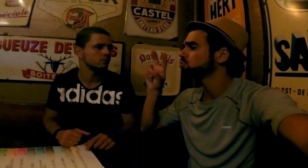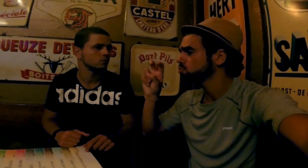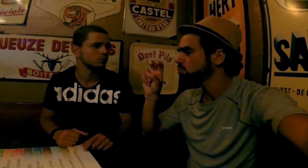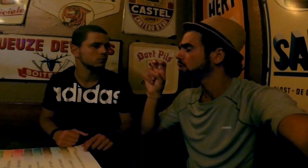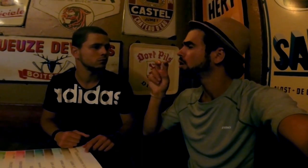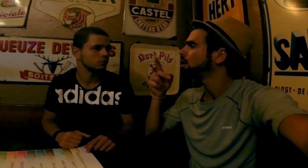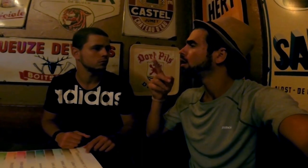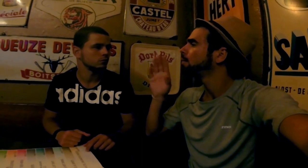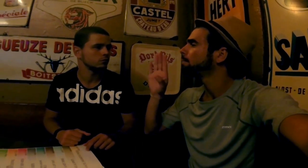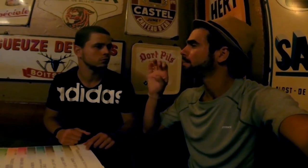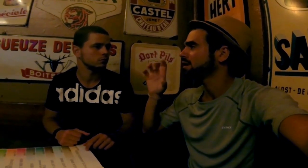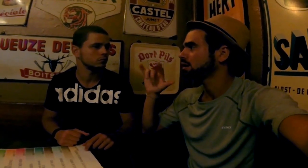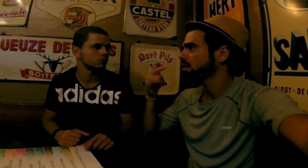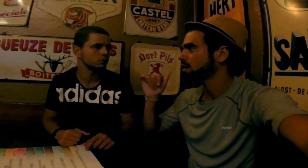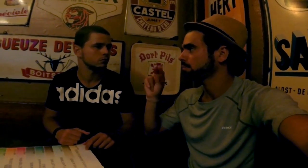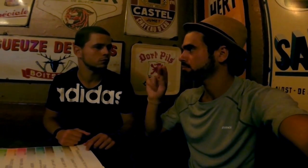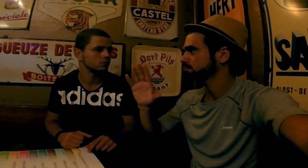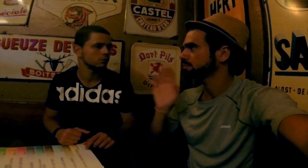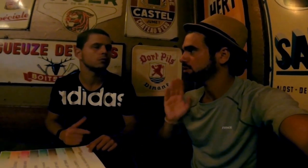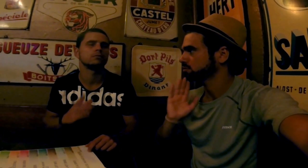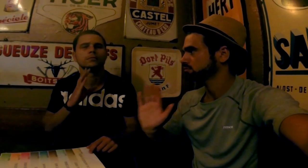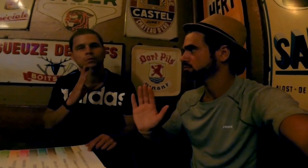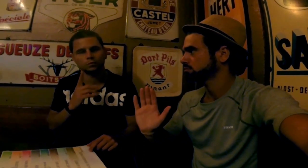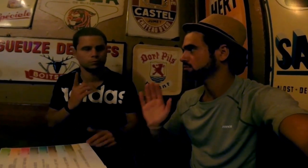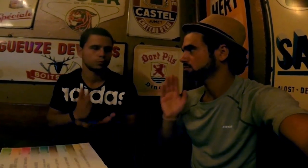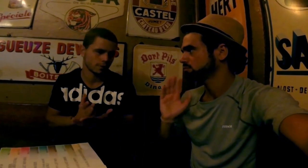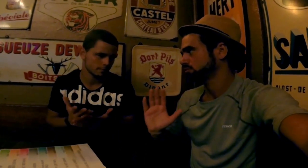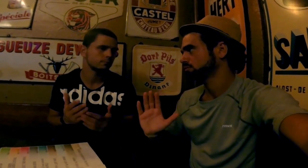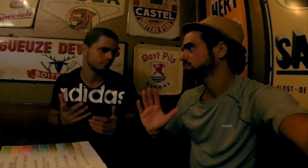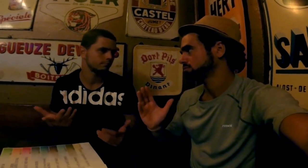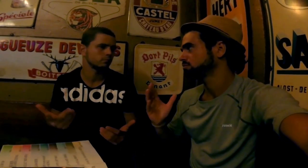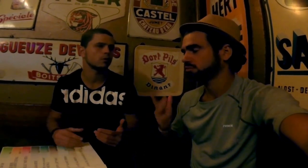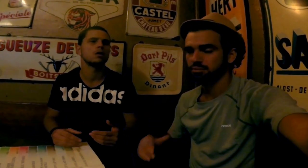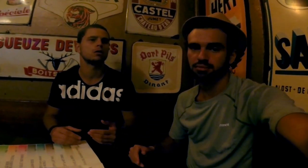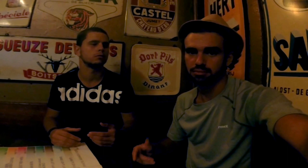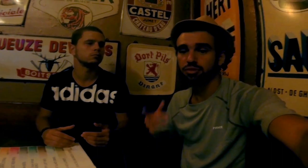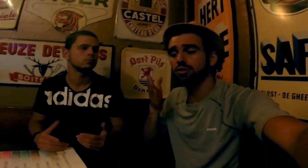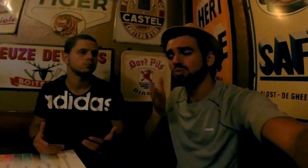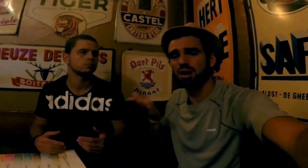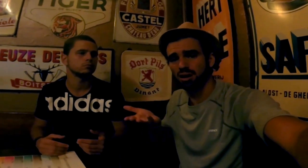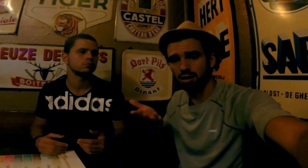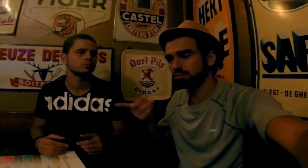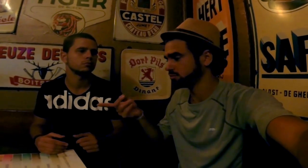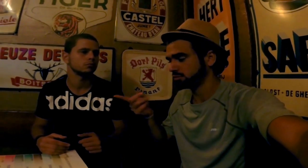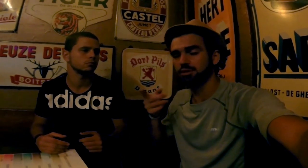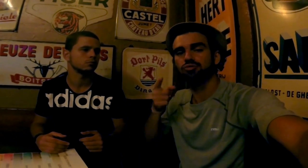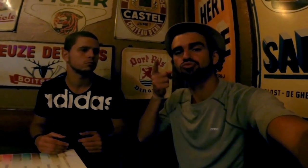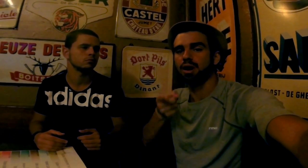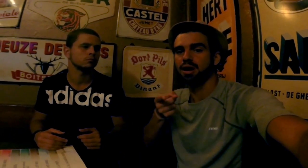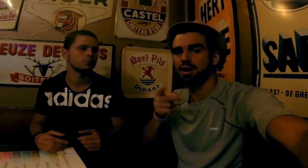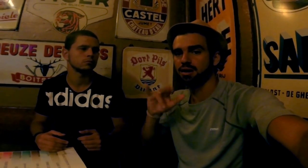Okay, so they have 1,200 belgian beer, right? Yes that's right. That is "right" signing